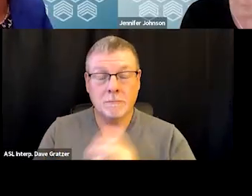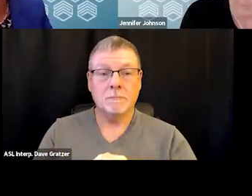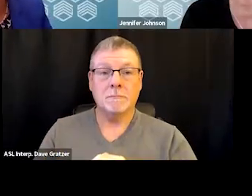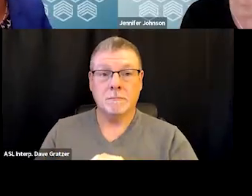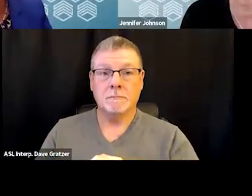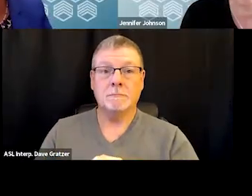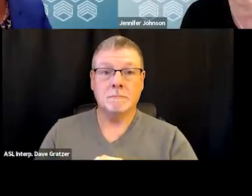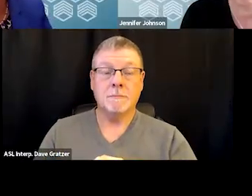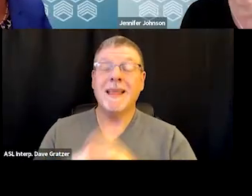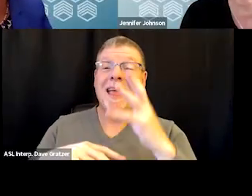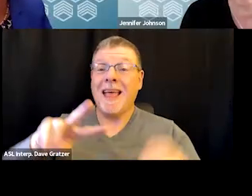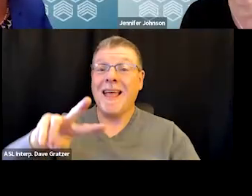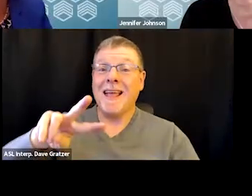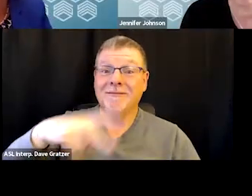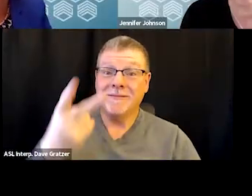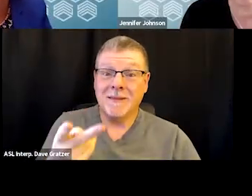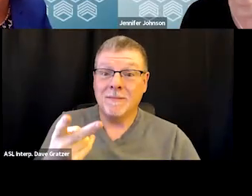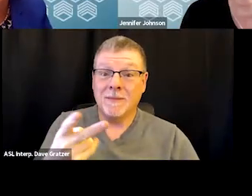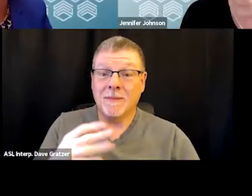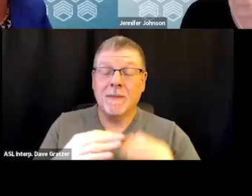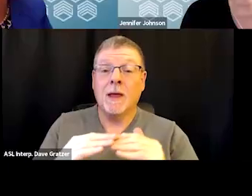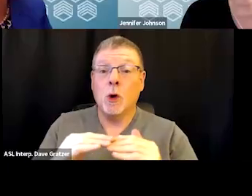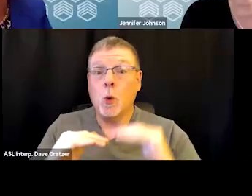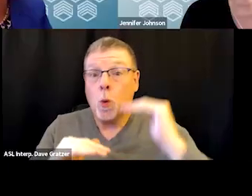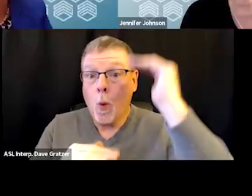Um, and on the flip side, sometimes they're overmedicated and, um,